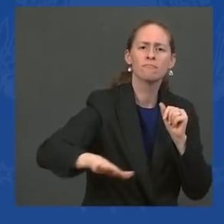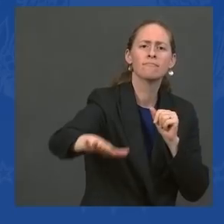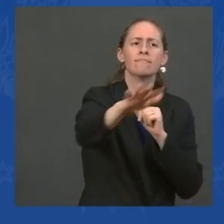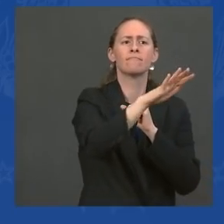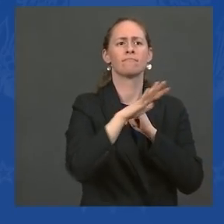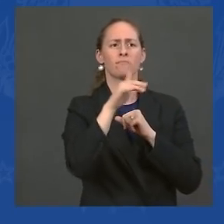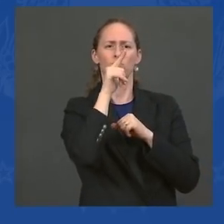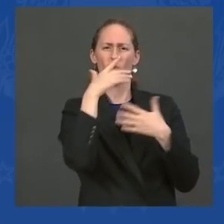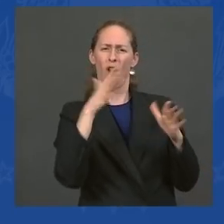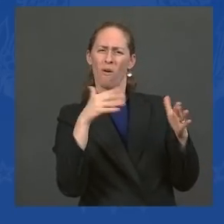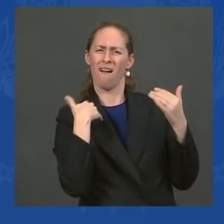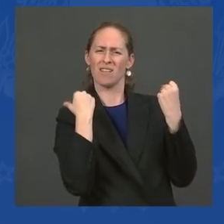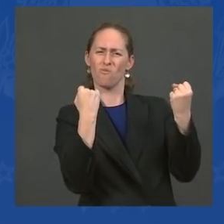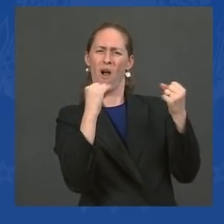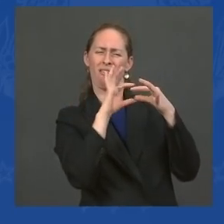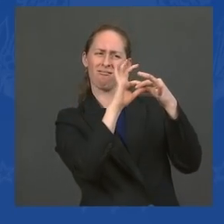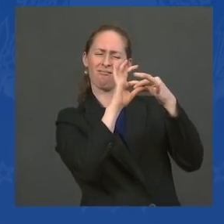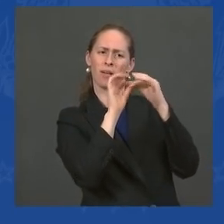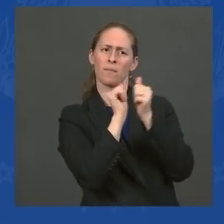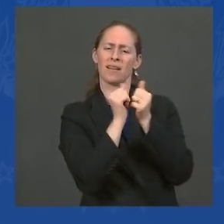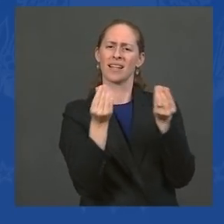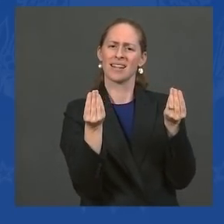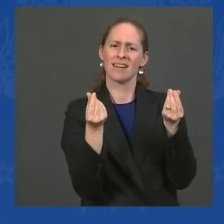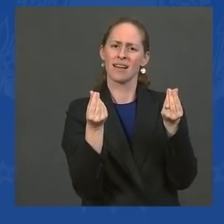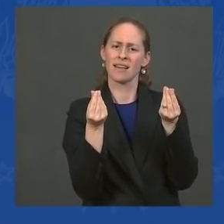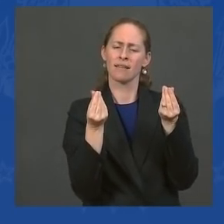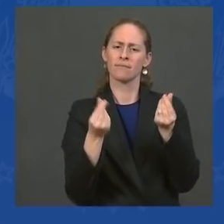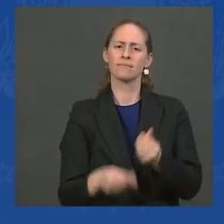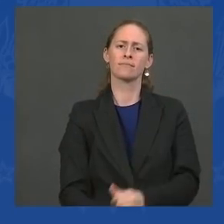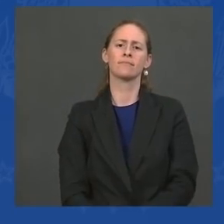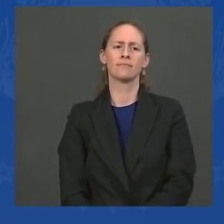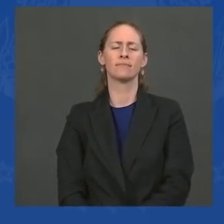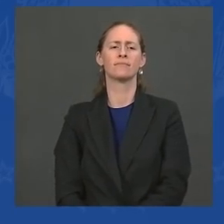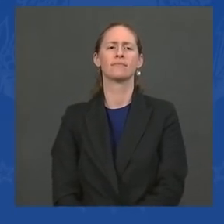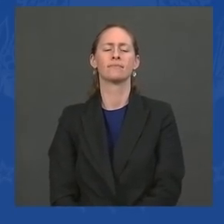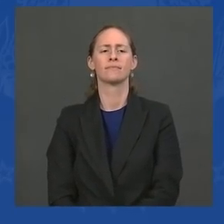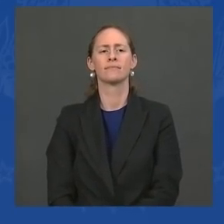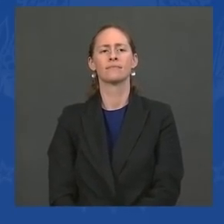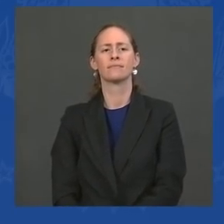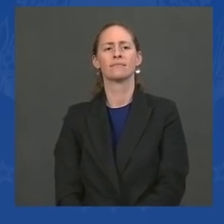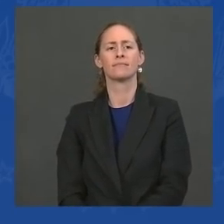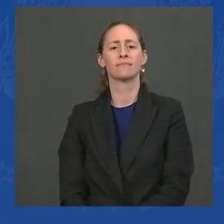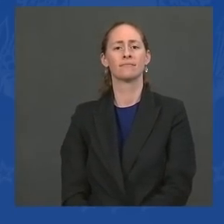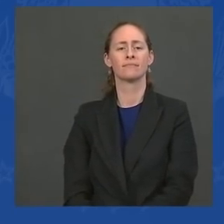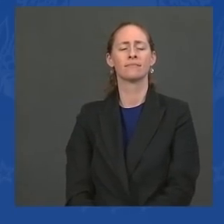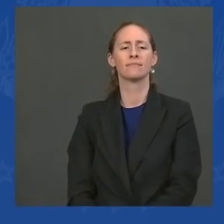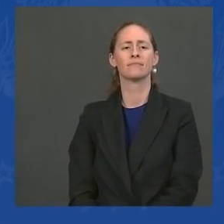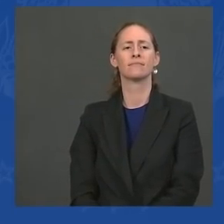The president's actions today writes a new chapter that embraces Indigenous knowledge,